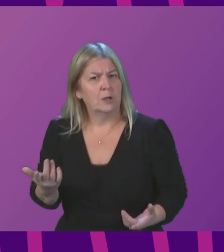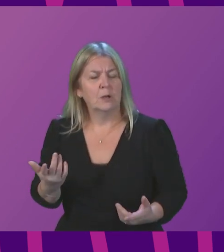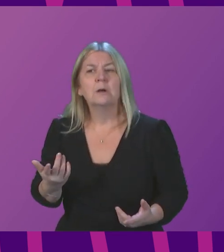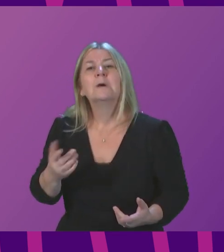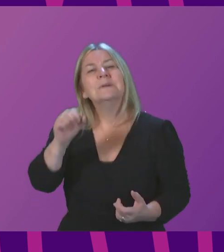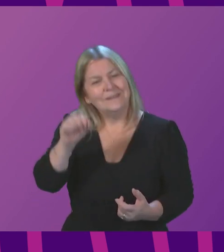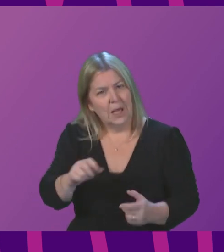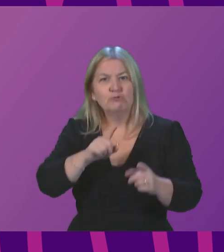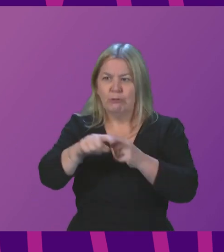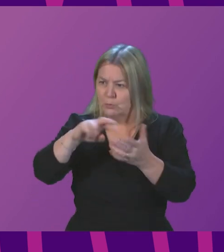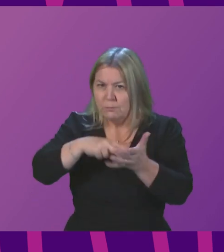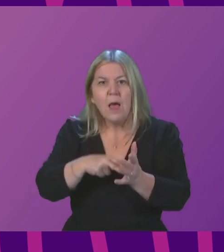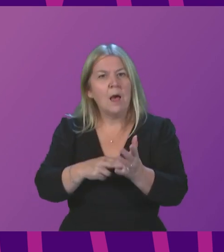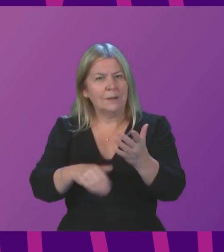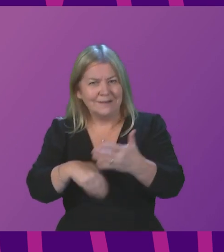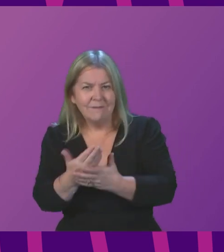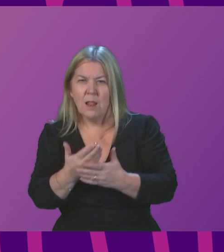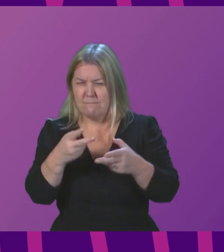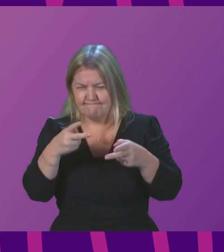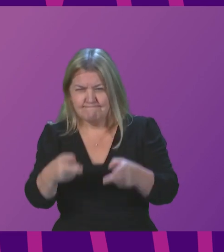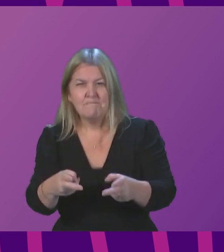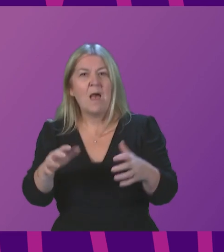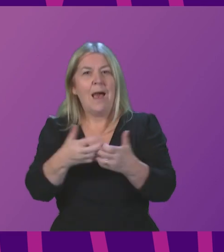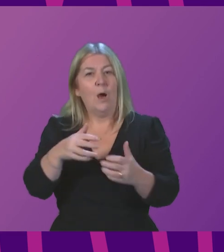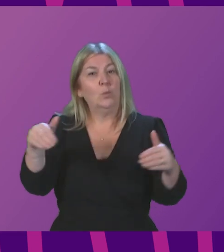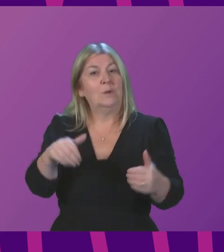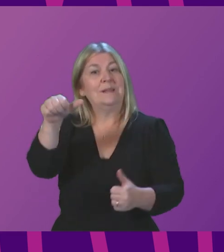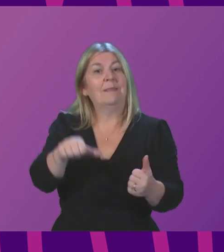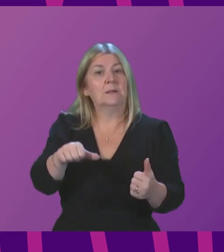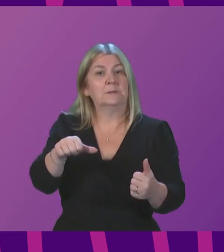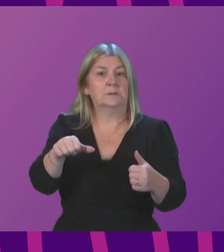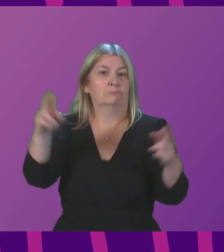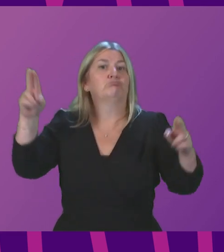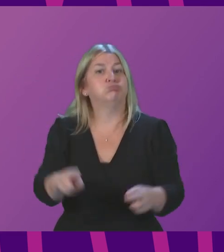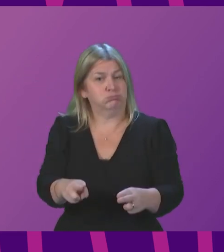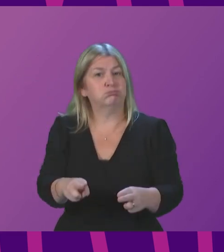in care and meet the on-going healthcare needs of people across Scotland. That is backed